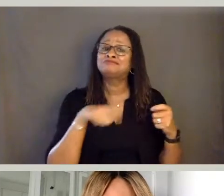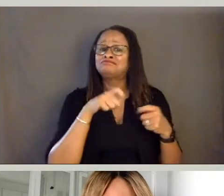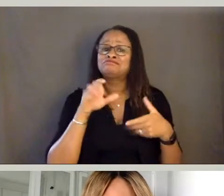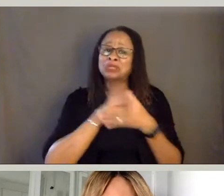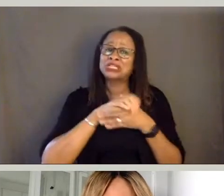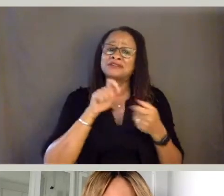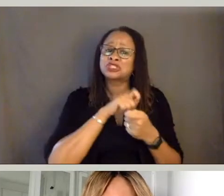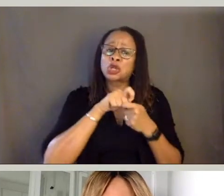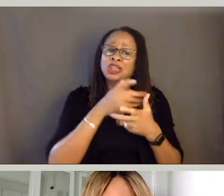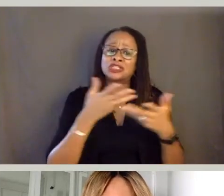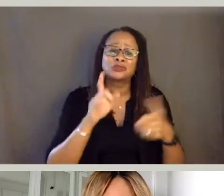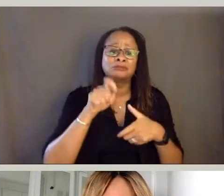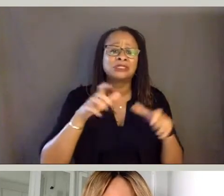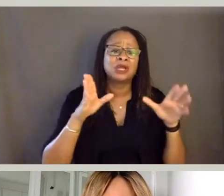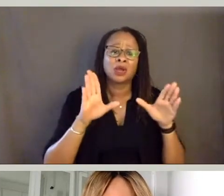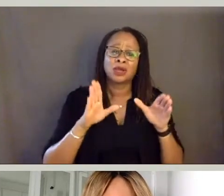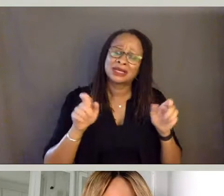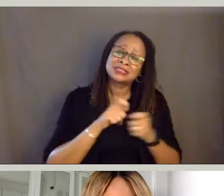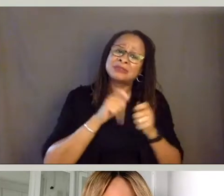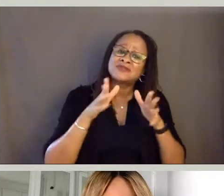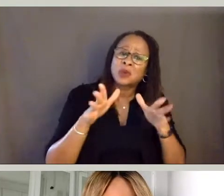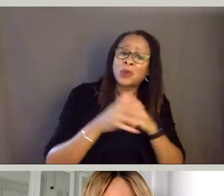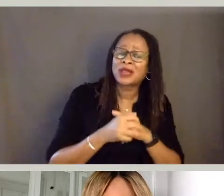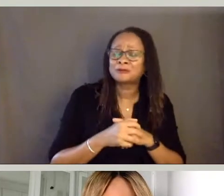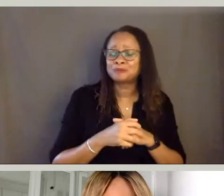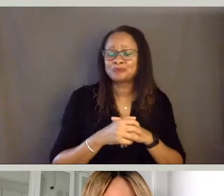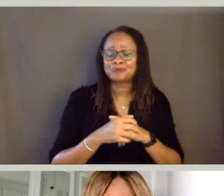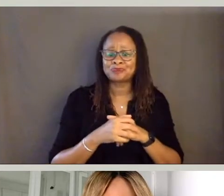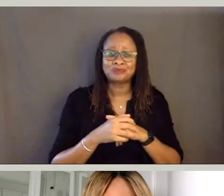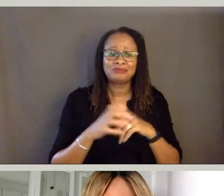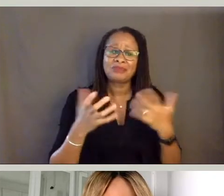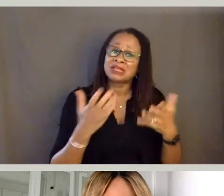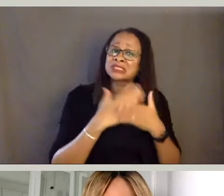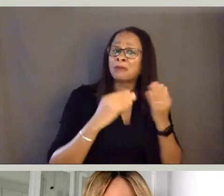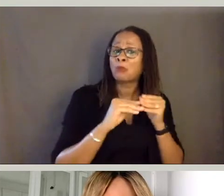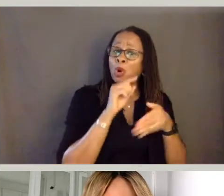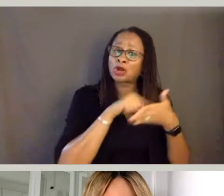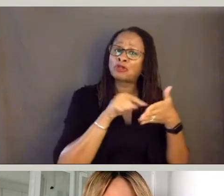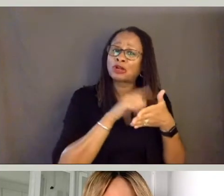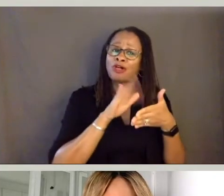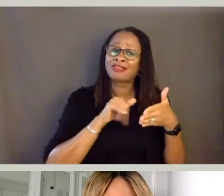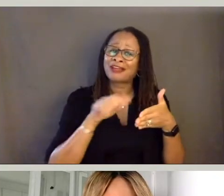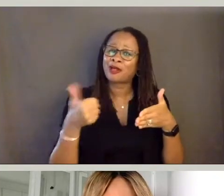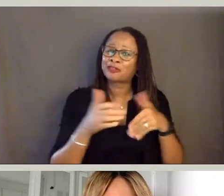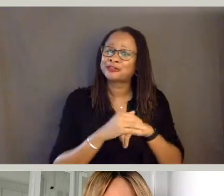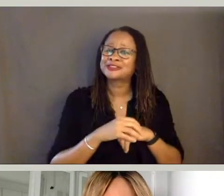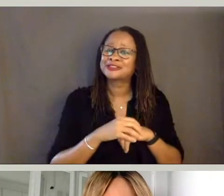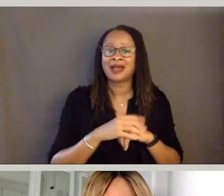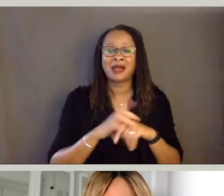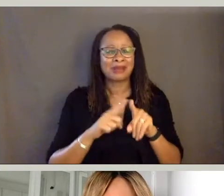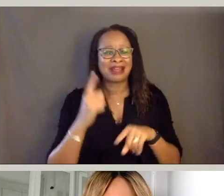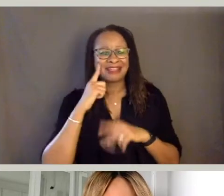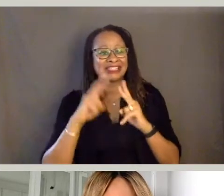and maybe privately we'll be a little more critical, but I think it was really important to us